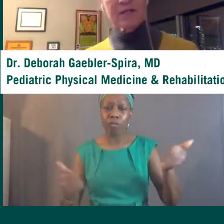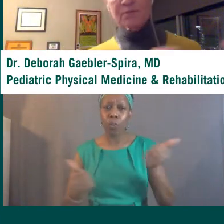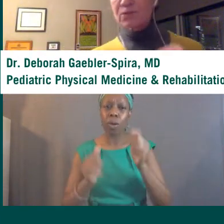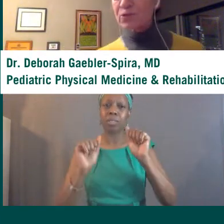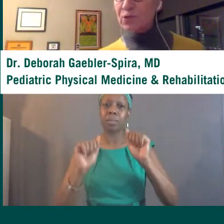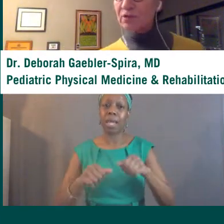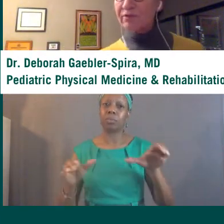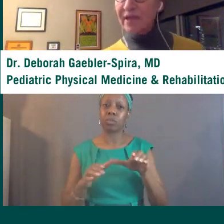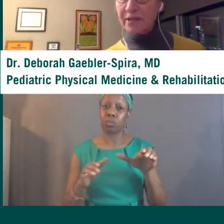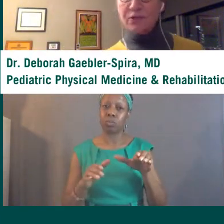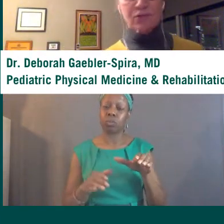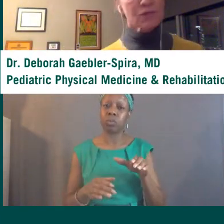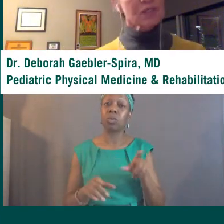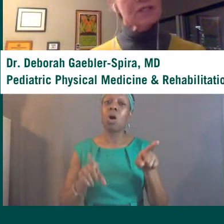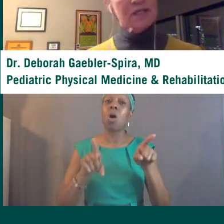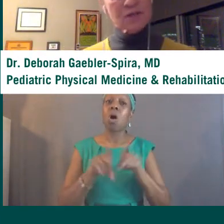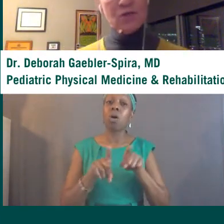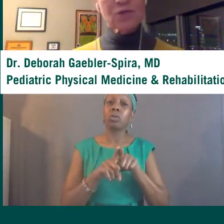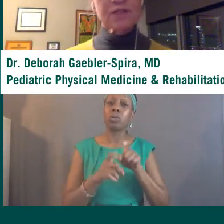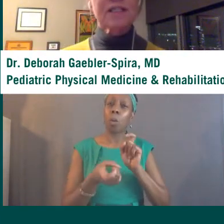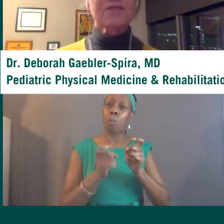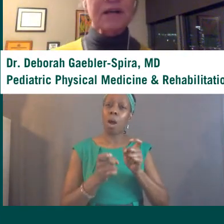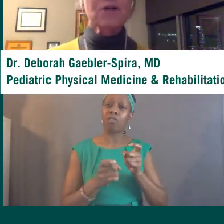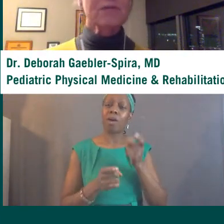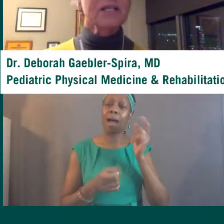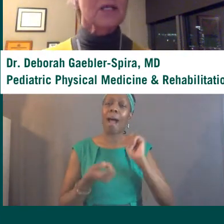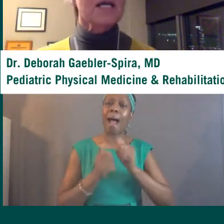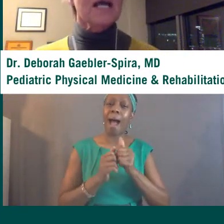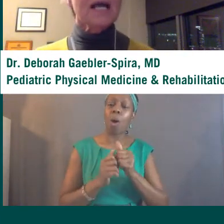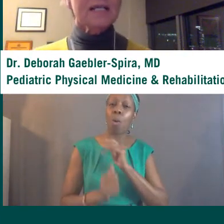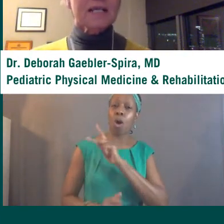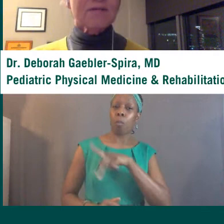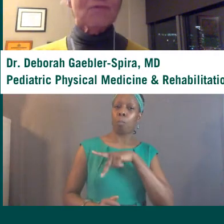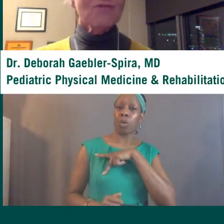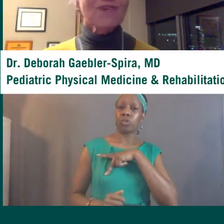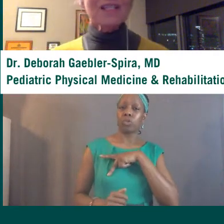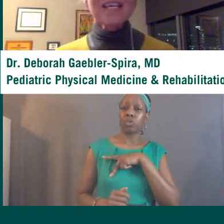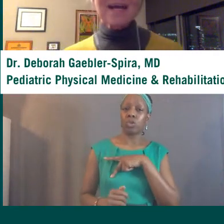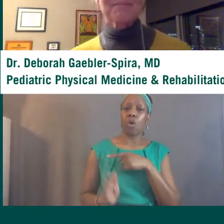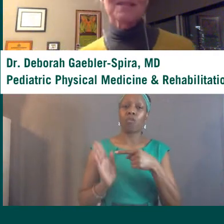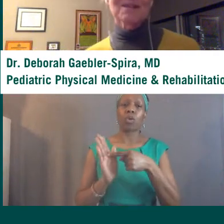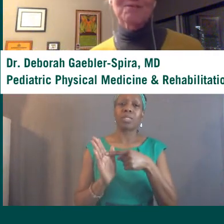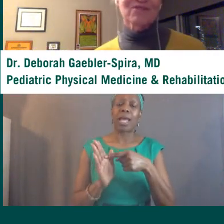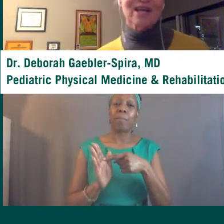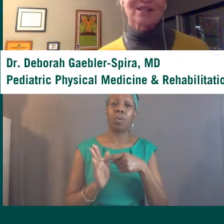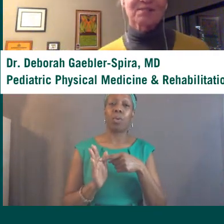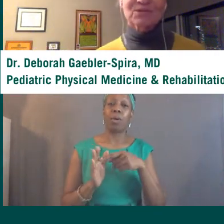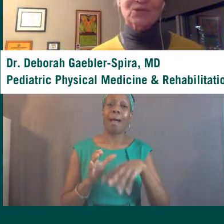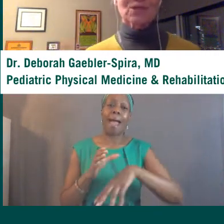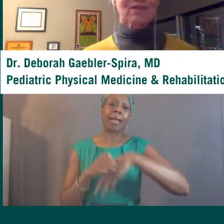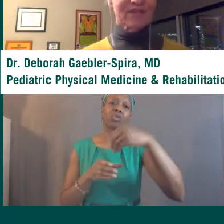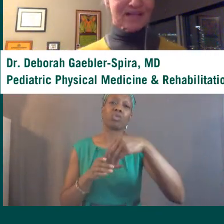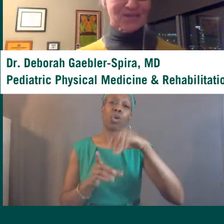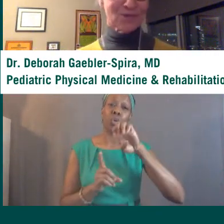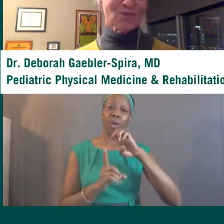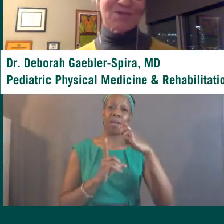by the personal factors and the external environment. And we're really happy that we've got the personal factors